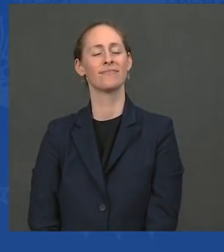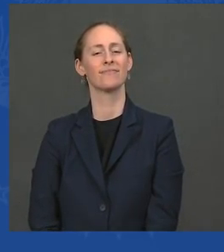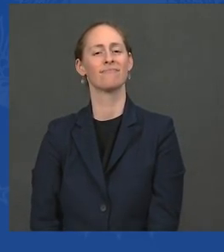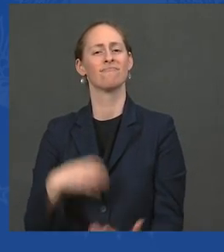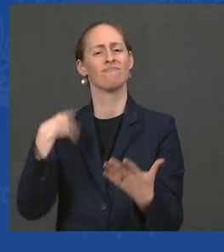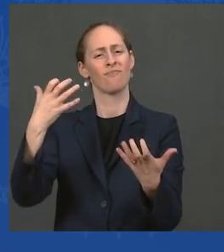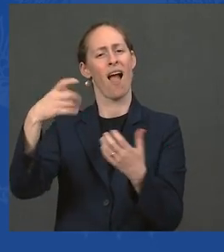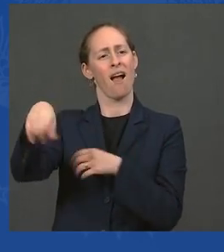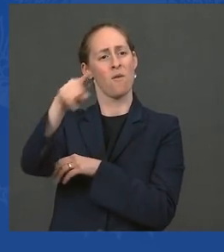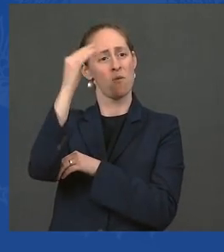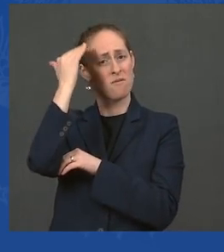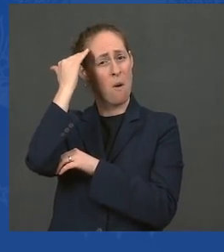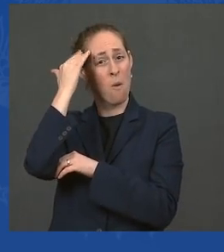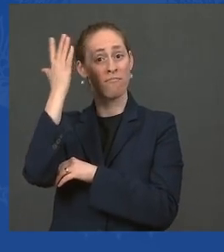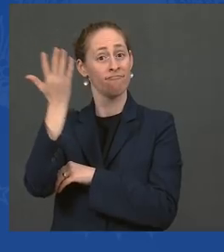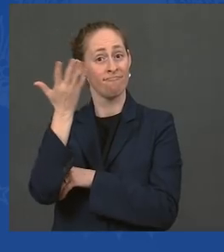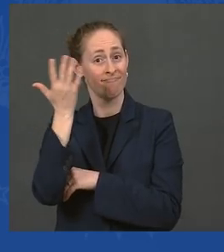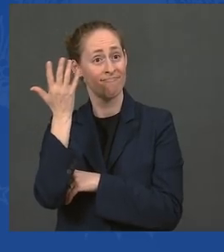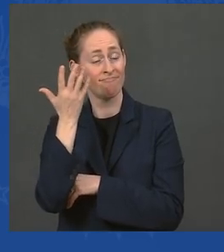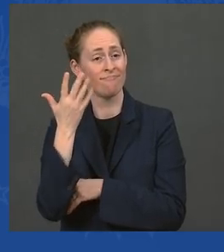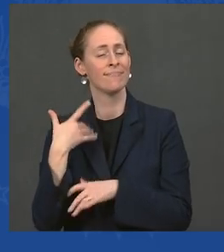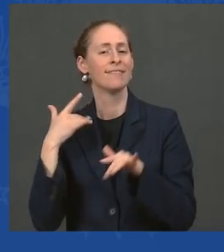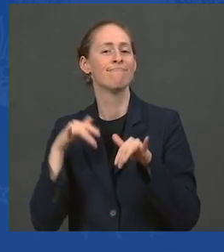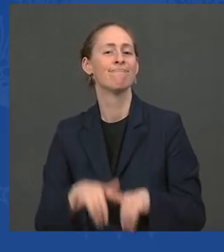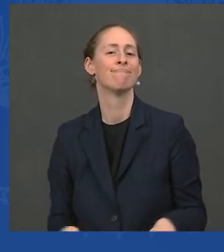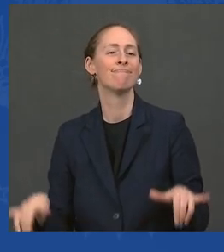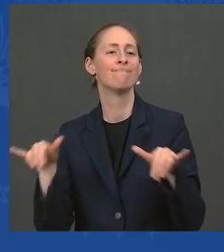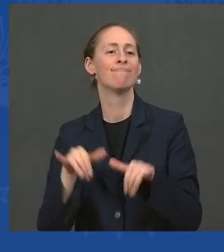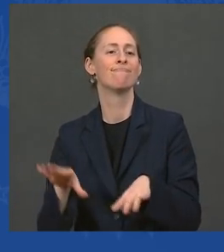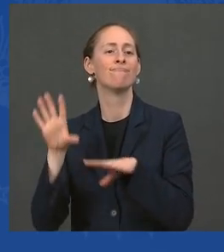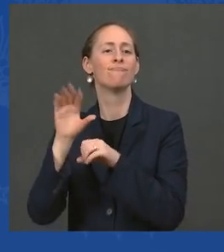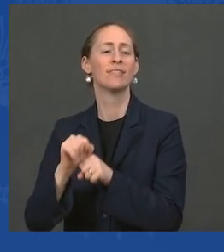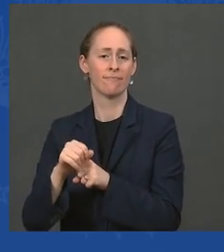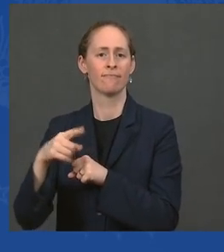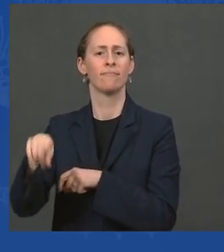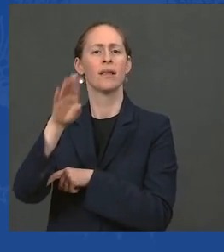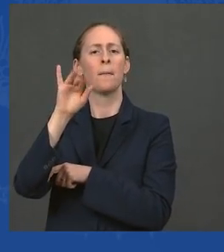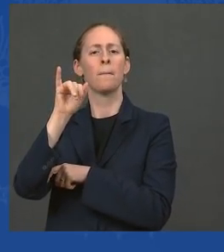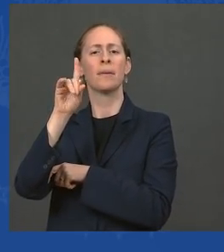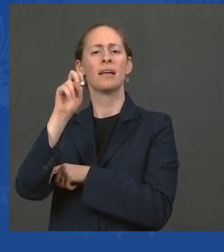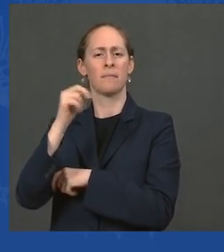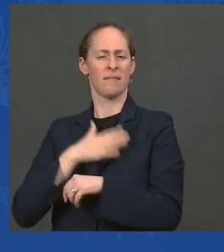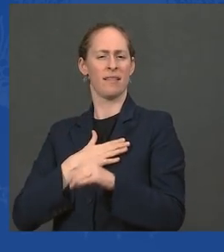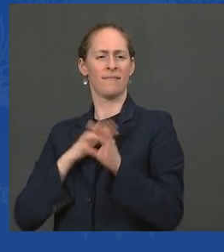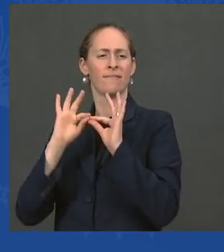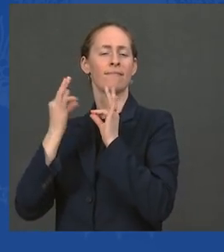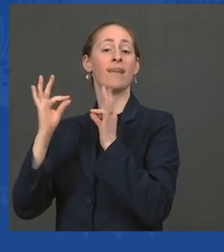in the Biden-Finnegan family: When you see a relative, you go see them first.